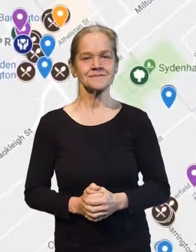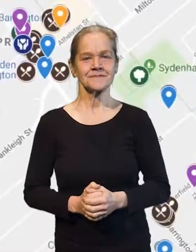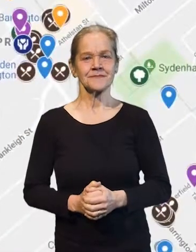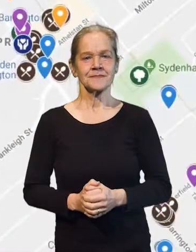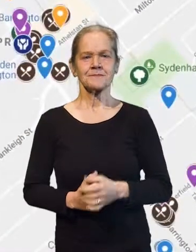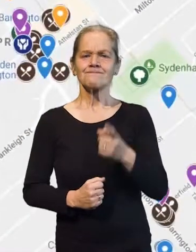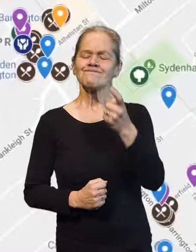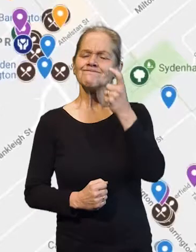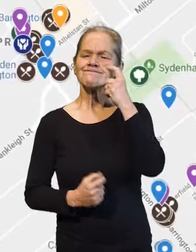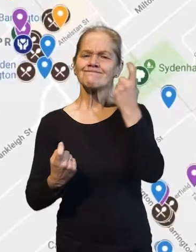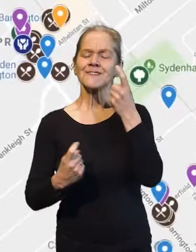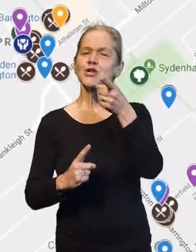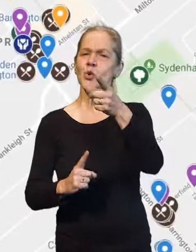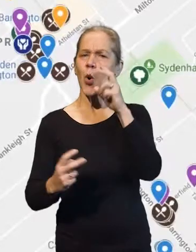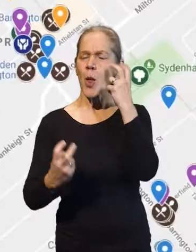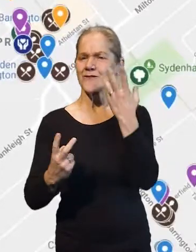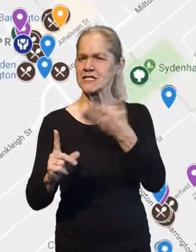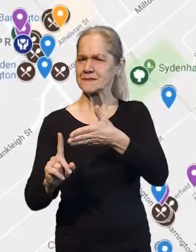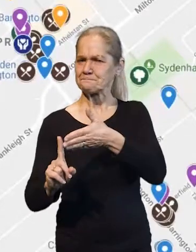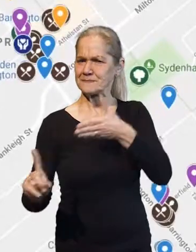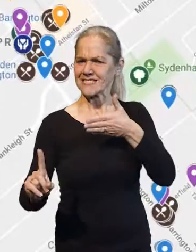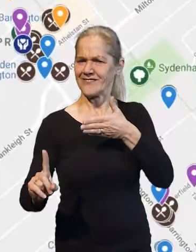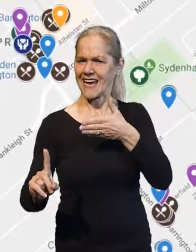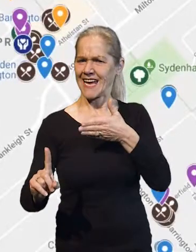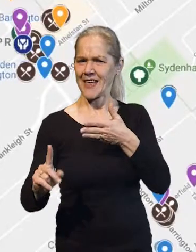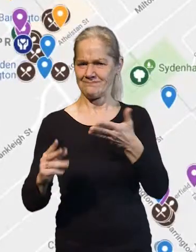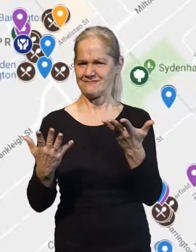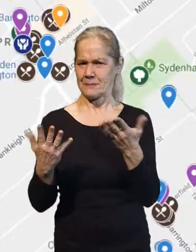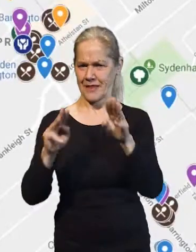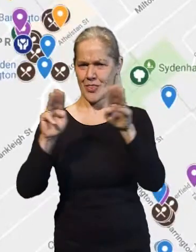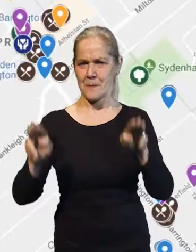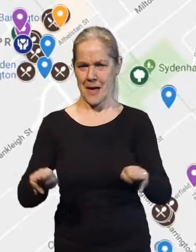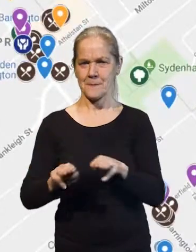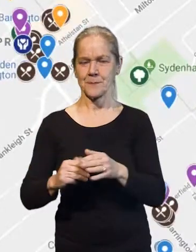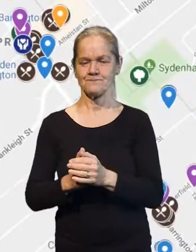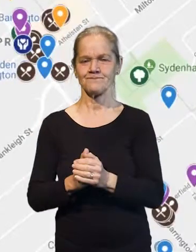So lets imagine you want to look at a specific category. When you open the map, you'll notice on the